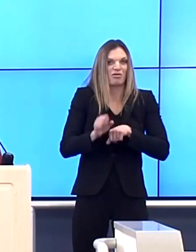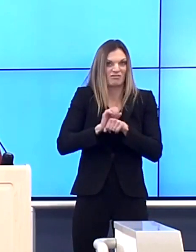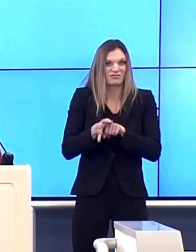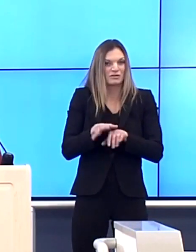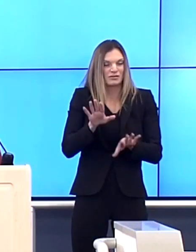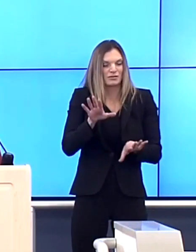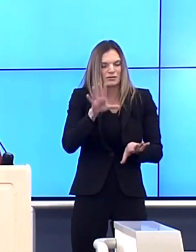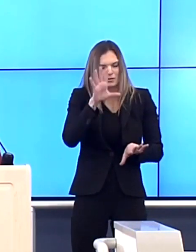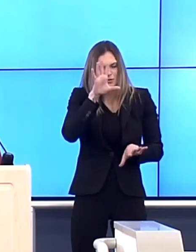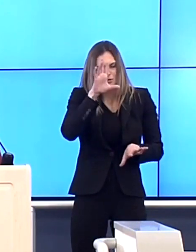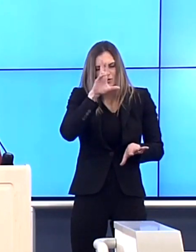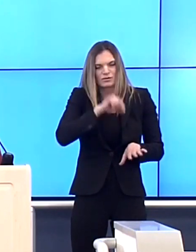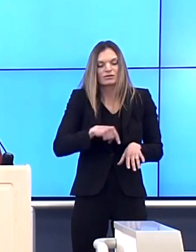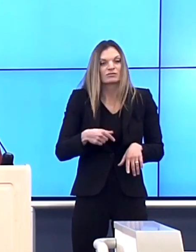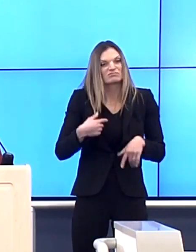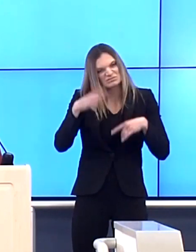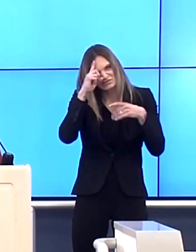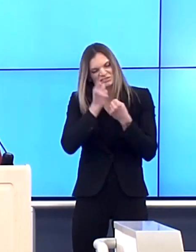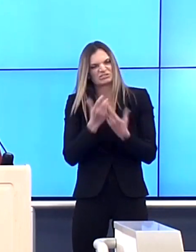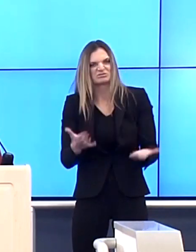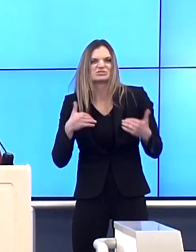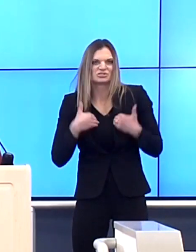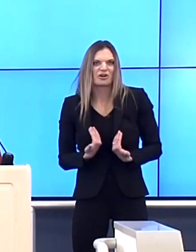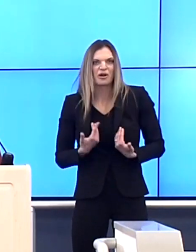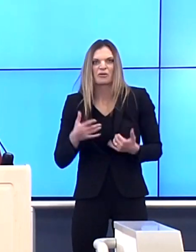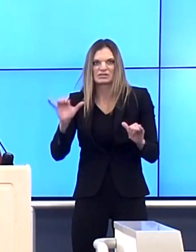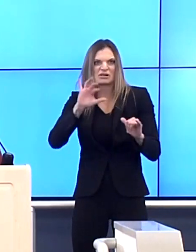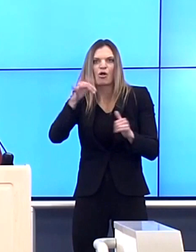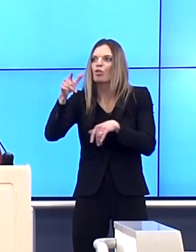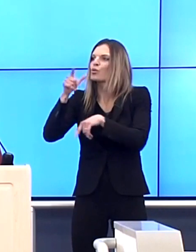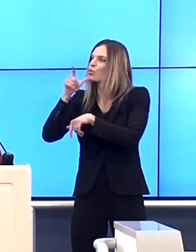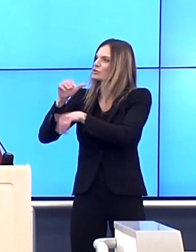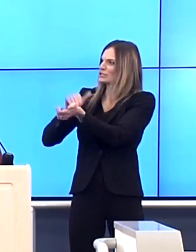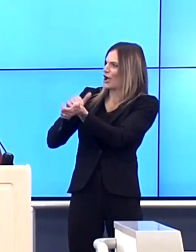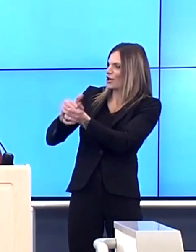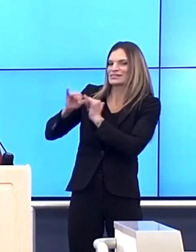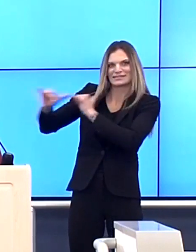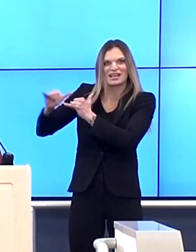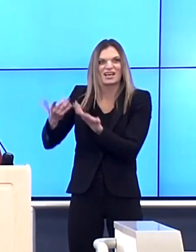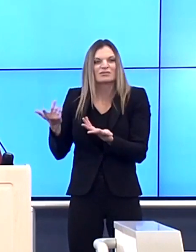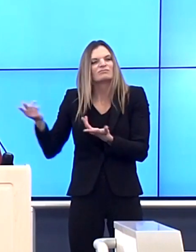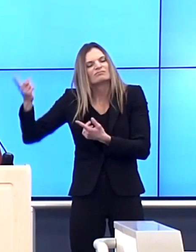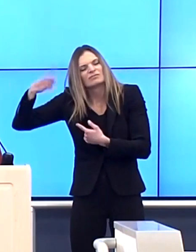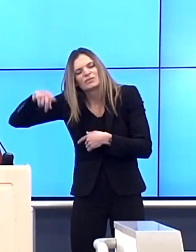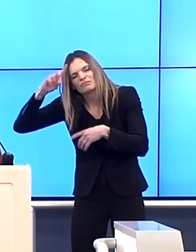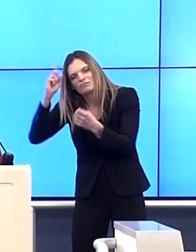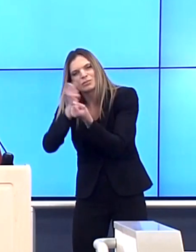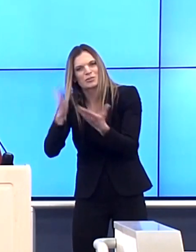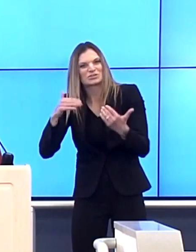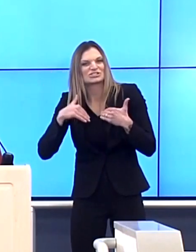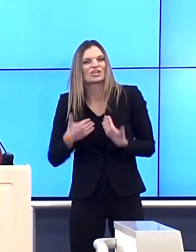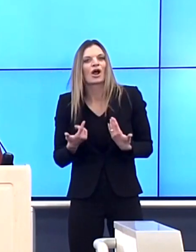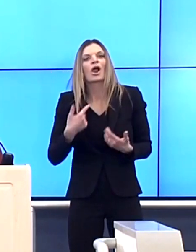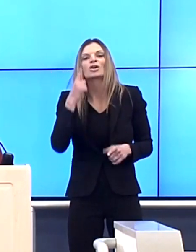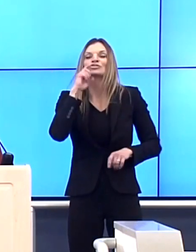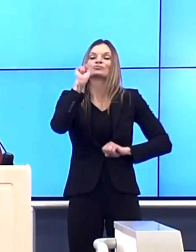FAMILY MEMBER IS DEAD. MY EMERGENCY PHYSICIAN MY EMERGENCY PHYSICIAN COLLEAGUES ACROSS THE COUNTRY COLLEAGUES ACROSS THE COUNTRY ARE TIRED. ARE TIRED. THESE ARE NOT JUST NUMBERS. THESE ARE NOT JUST NUMBERS. THIS IS NOT JUST ABOUT